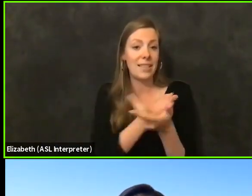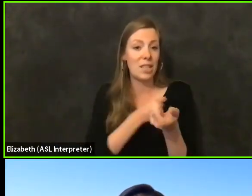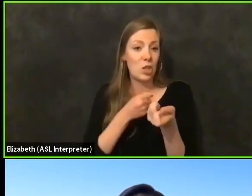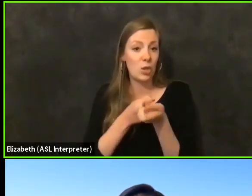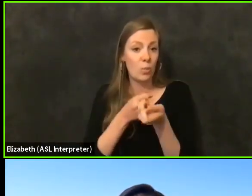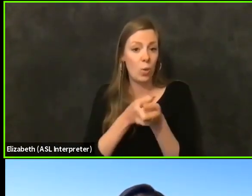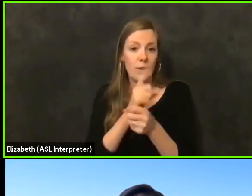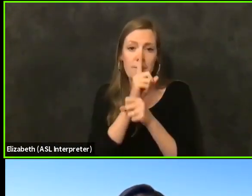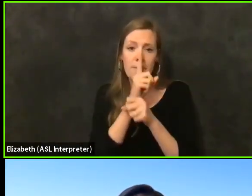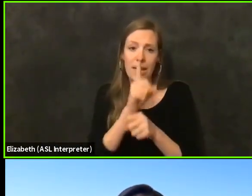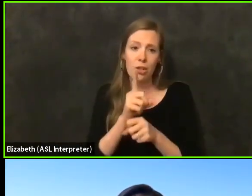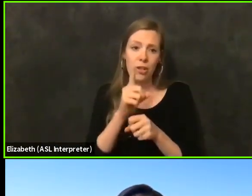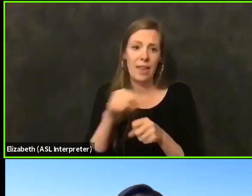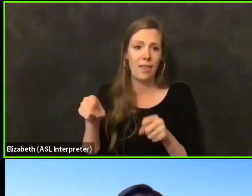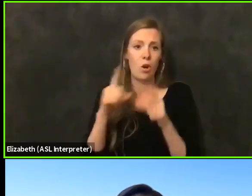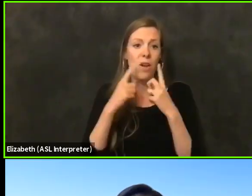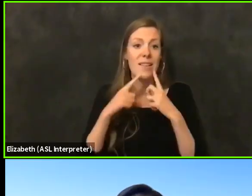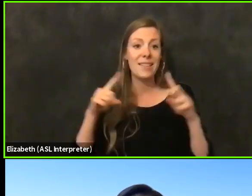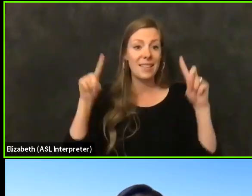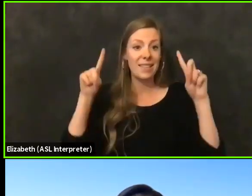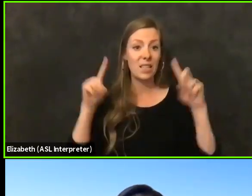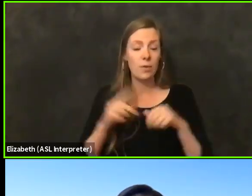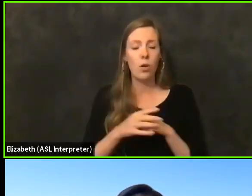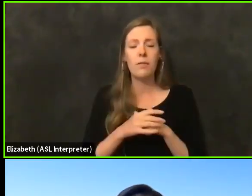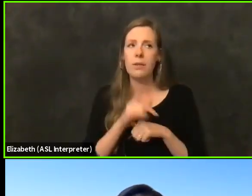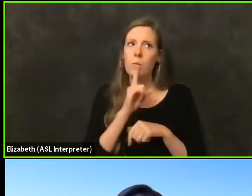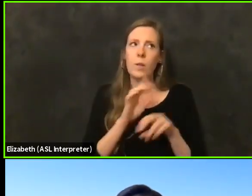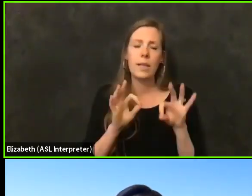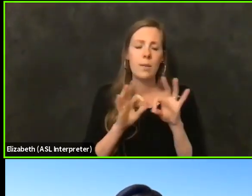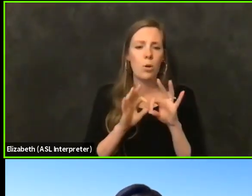And that's really important. We've we've got approximately one hundred